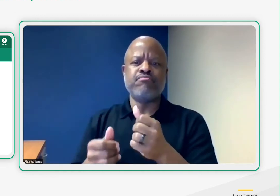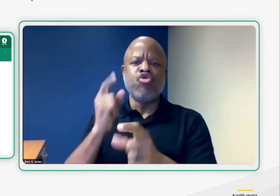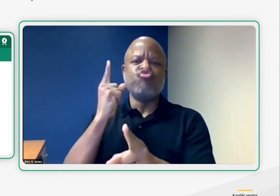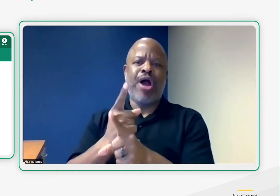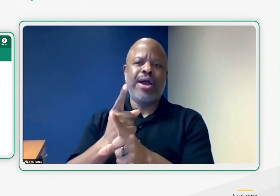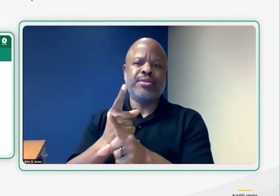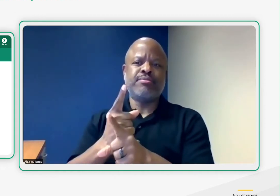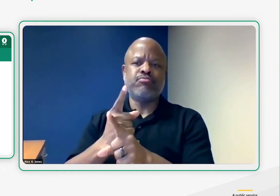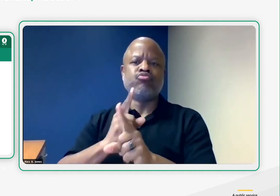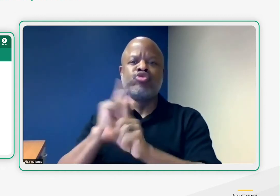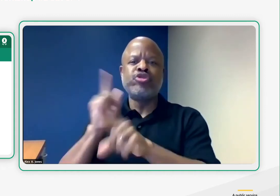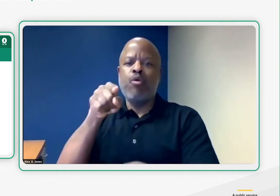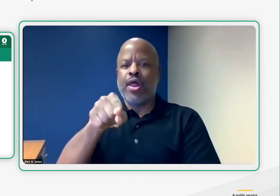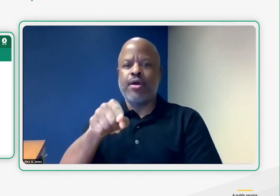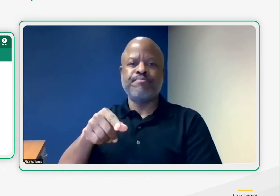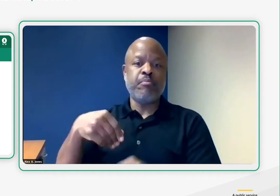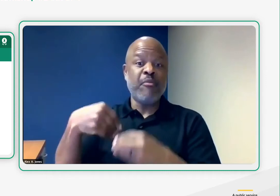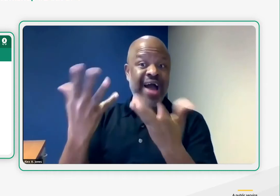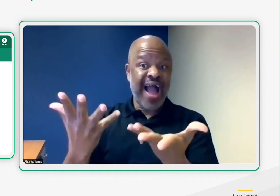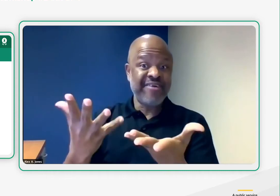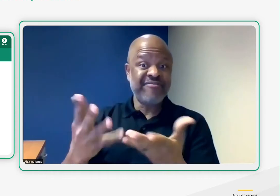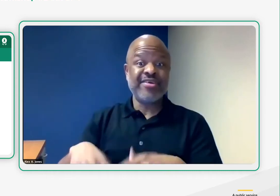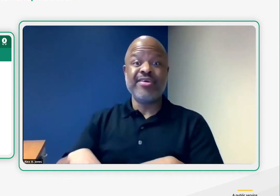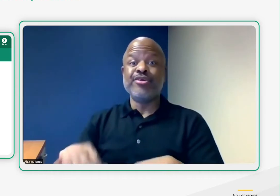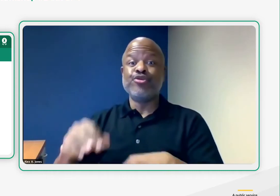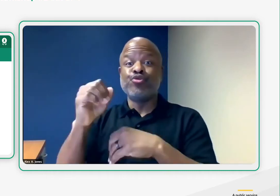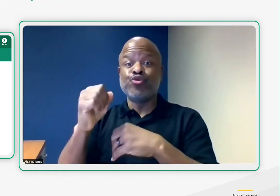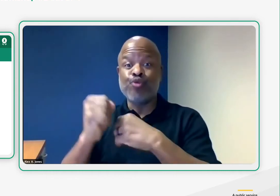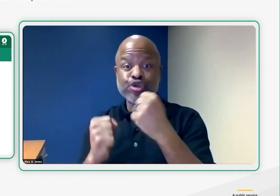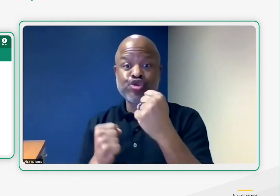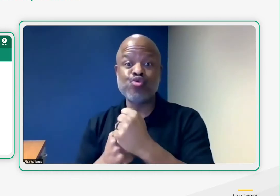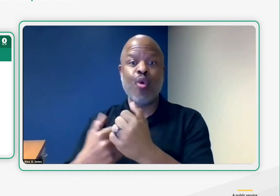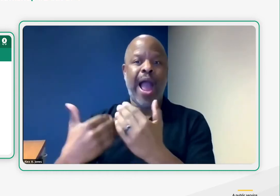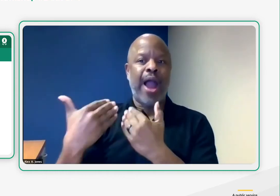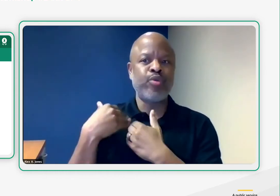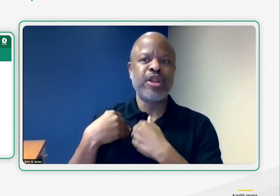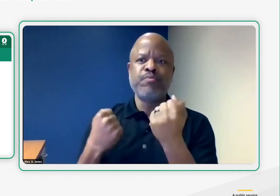Great response. So ,they work with clients specifically towards achieving certain objectives when it comes to finances, retirement, and the like.